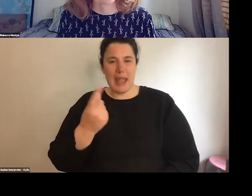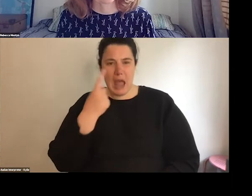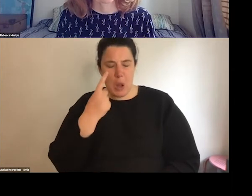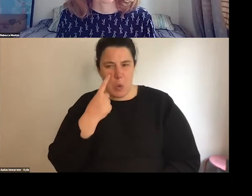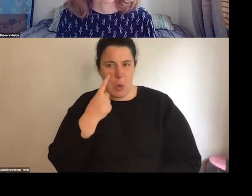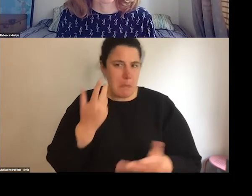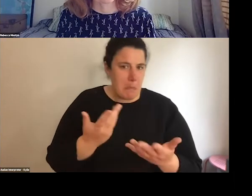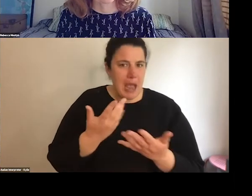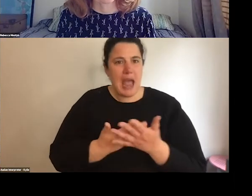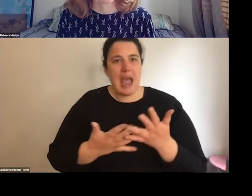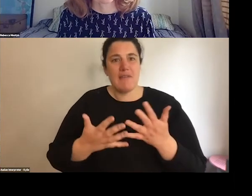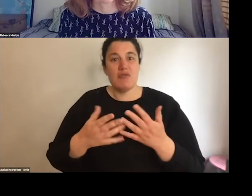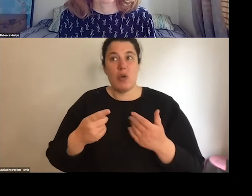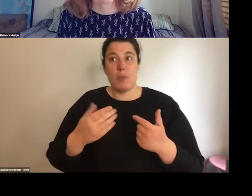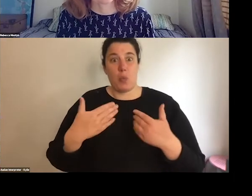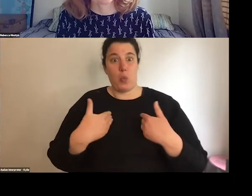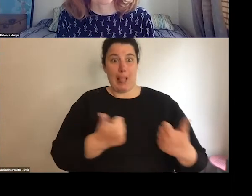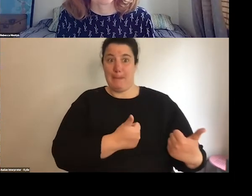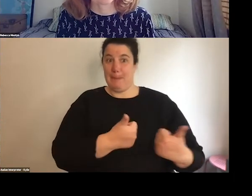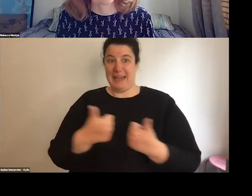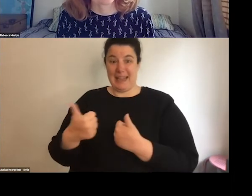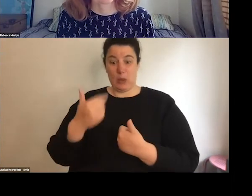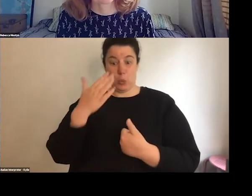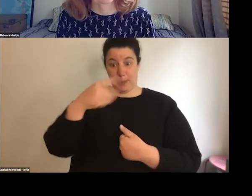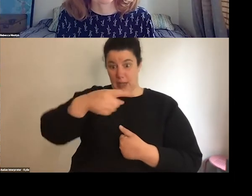from a wellbeing perspective, the Indigenous ladies involved